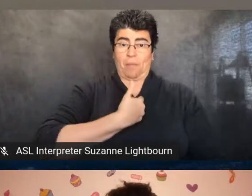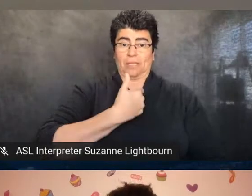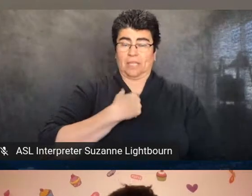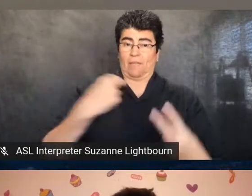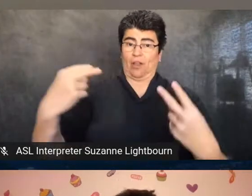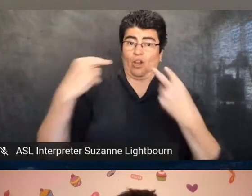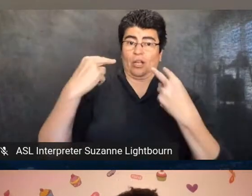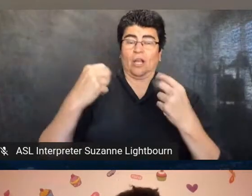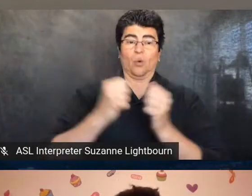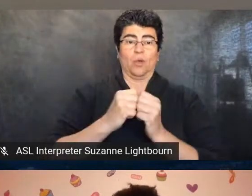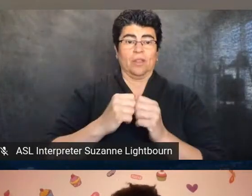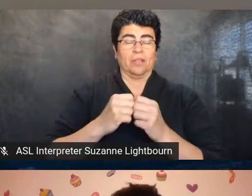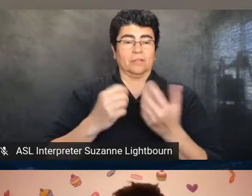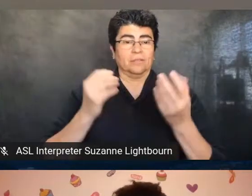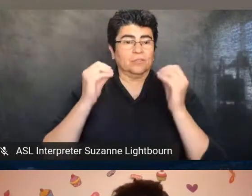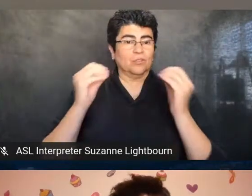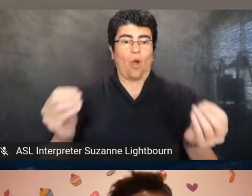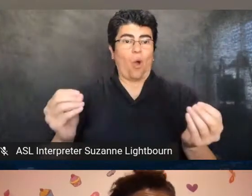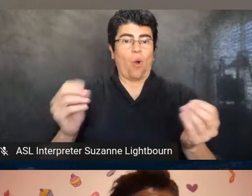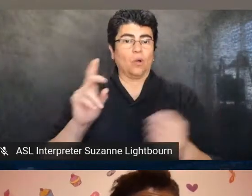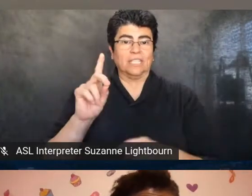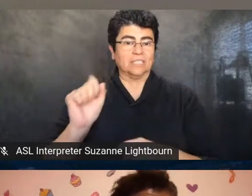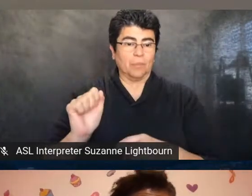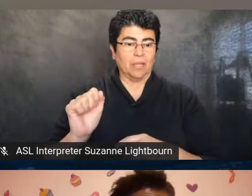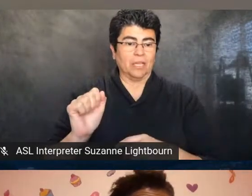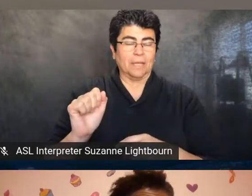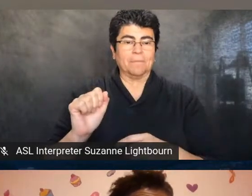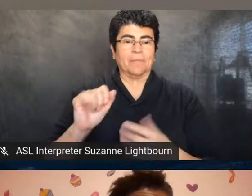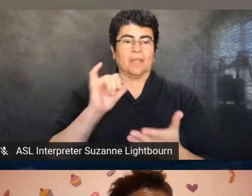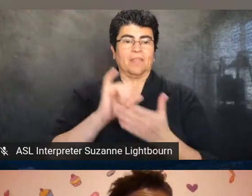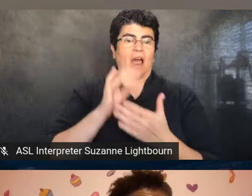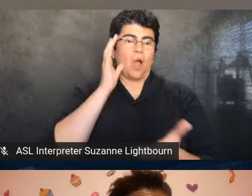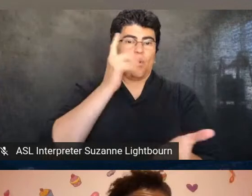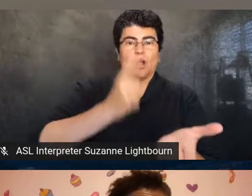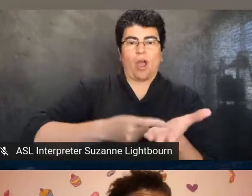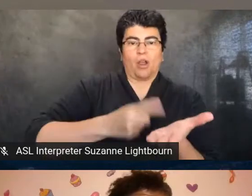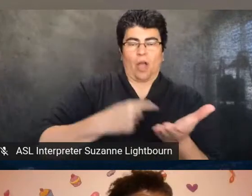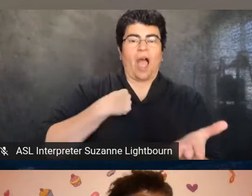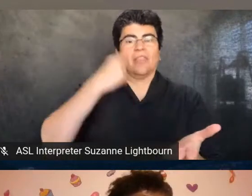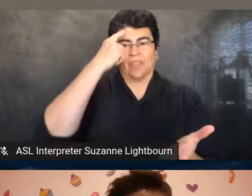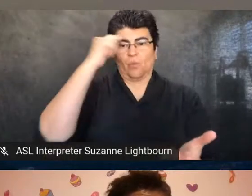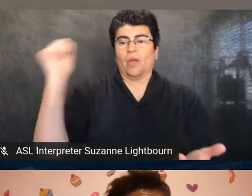as having no disabilities, which I would argue, I think we all have disabilities,